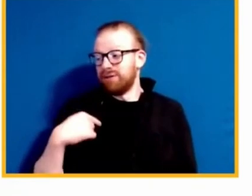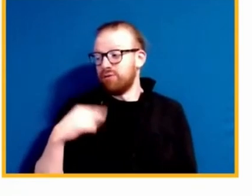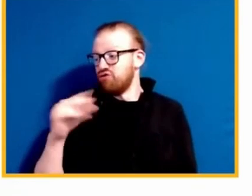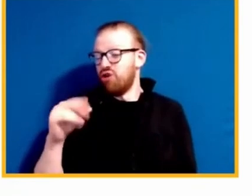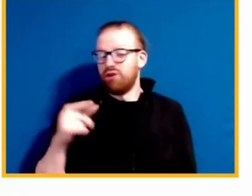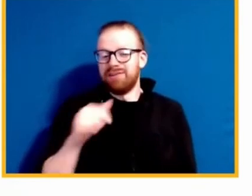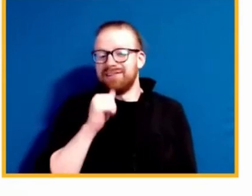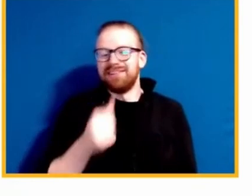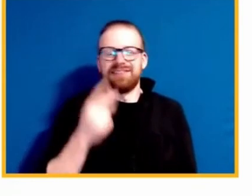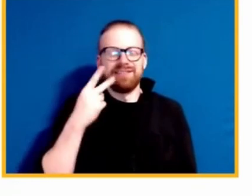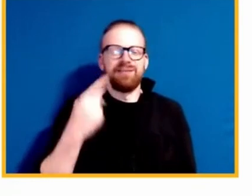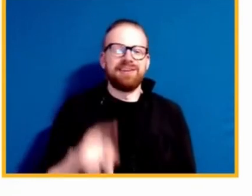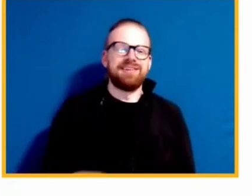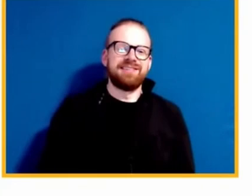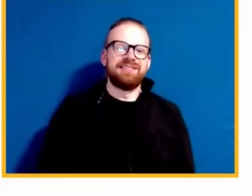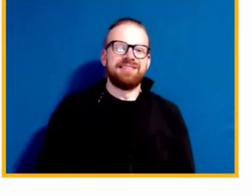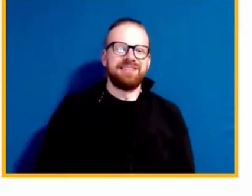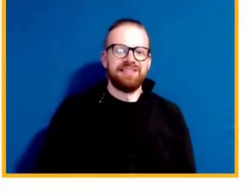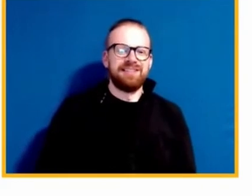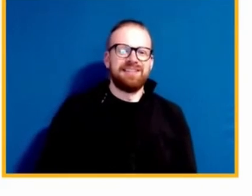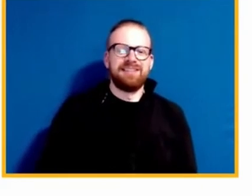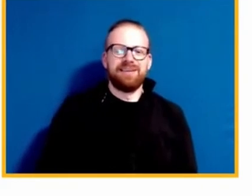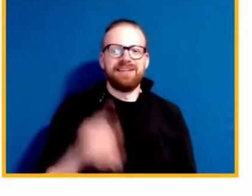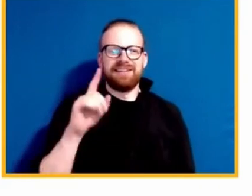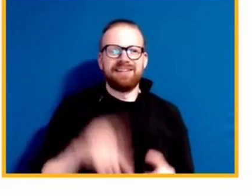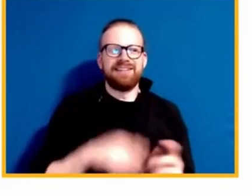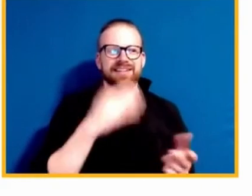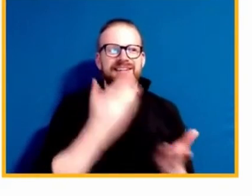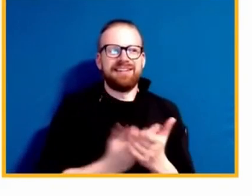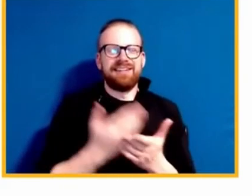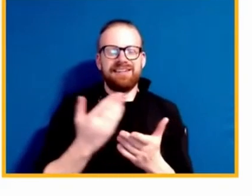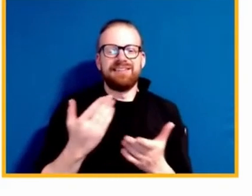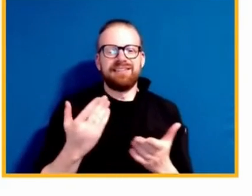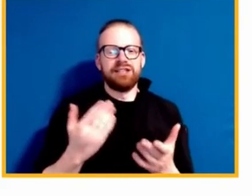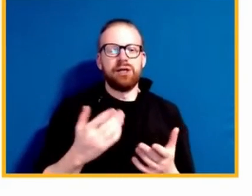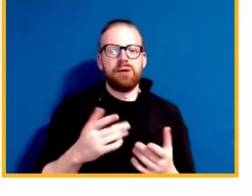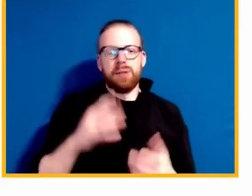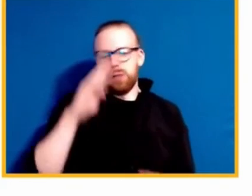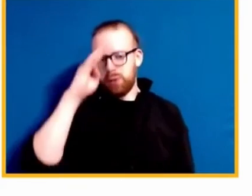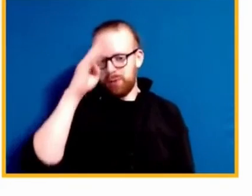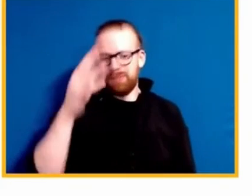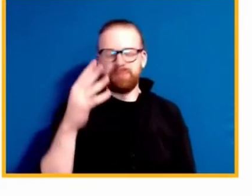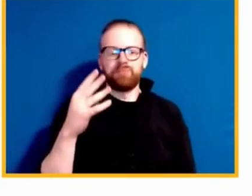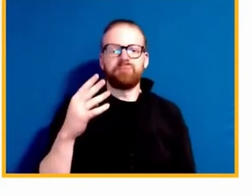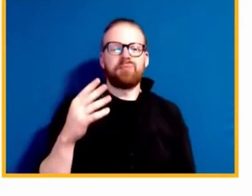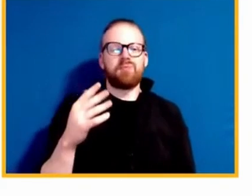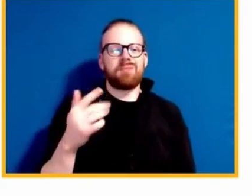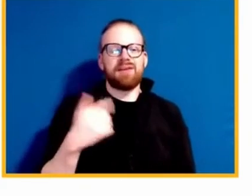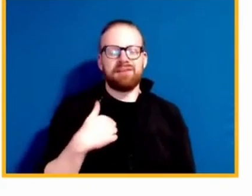And we saw what happened. So you know, but we can't prove anything, so you know we'll just pretend that, we'll just work with it.